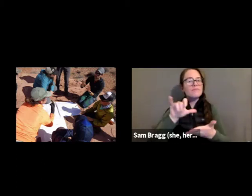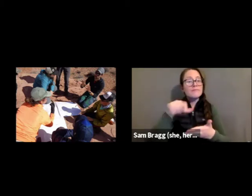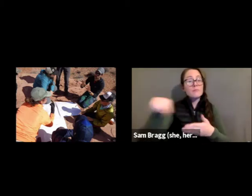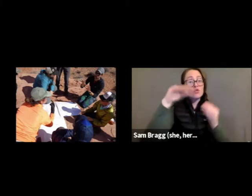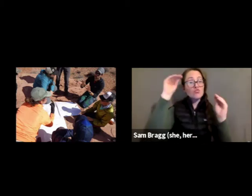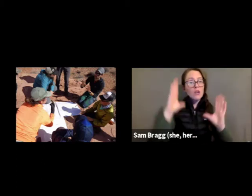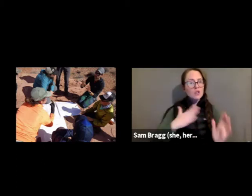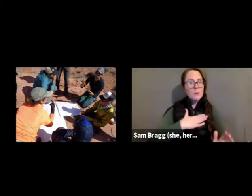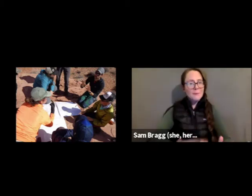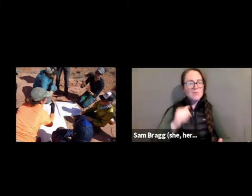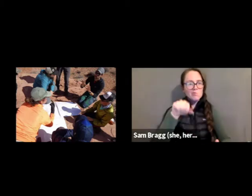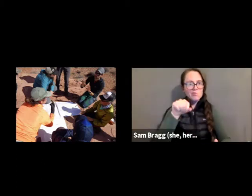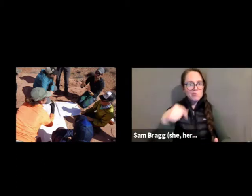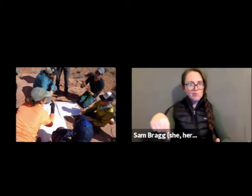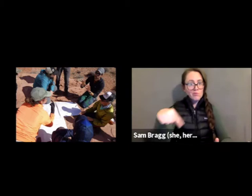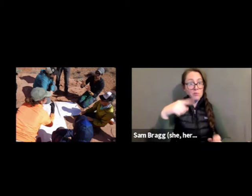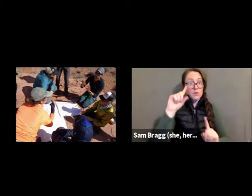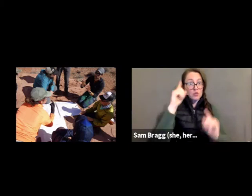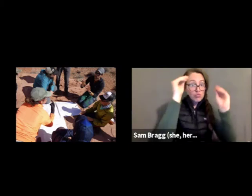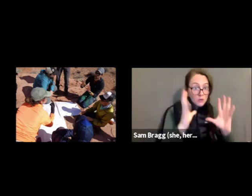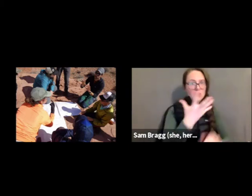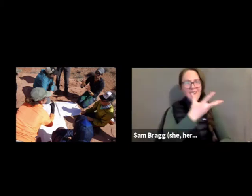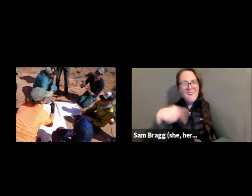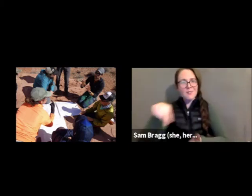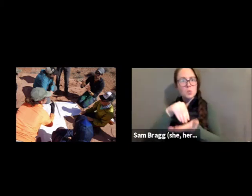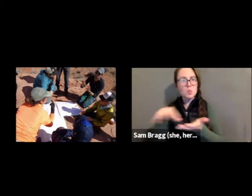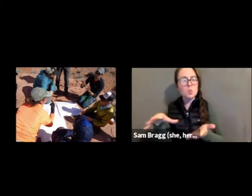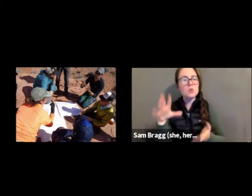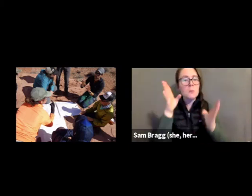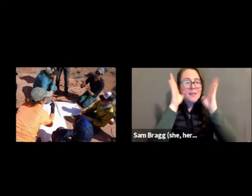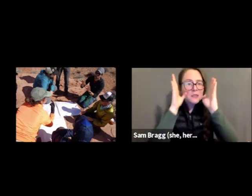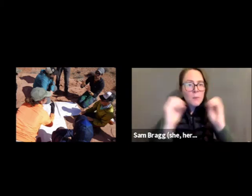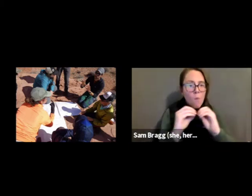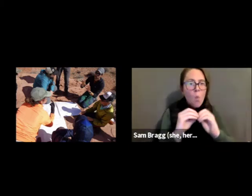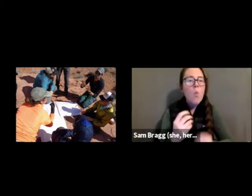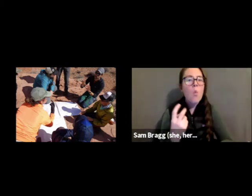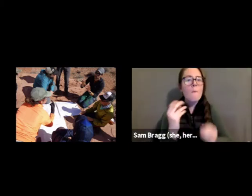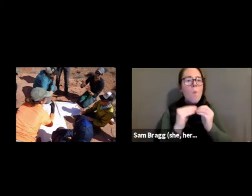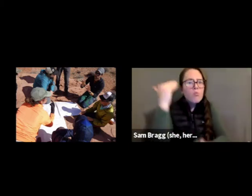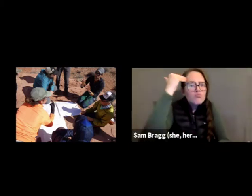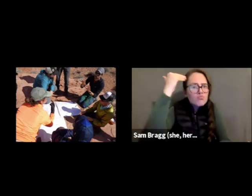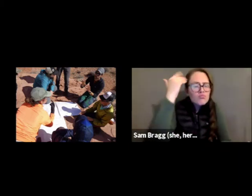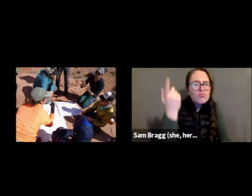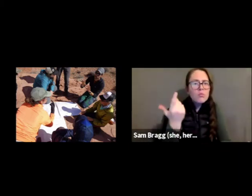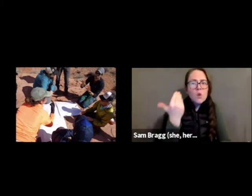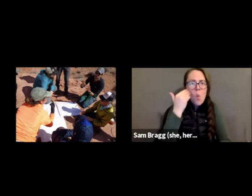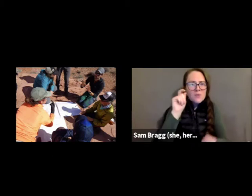whole time and I noticed that those instructors from NOLS were willing to do this and when they